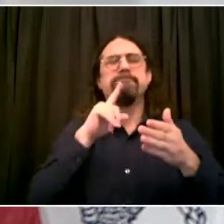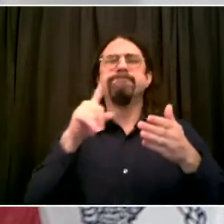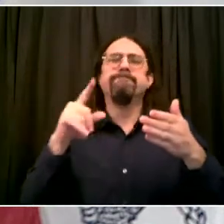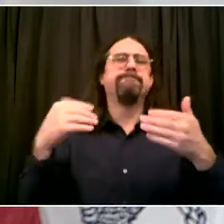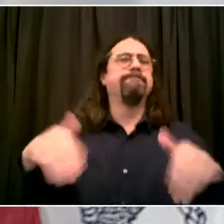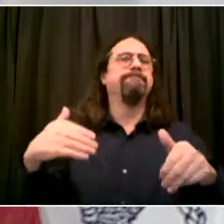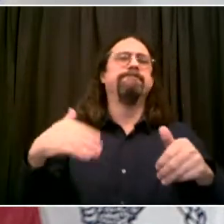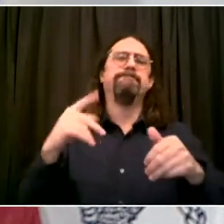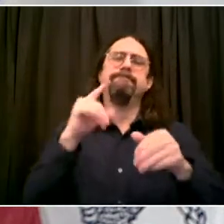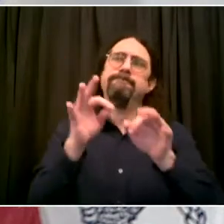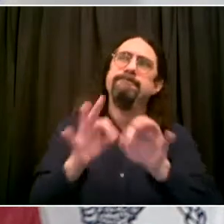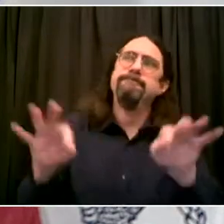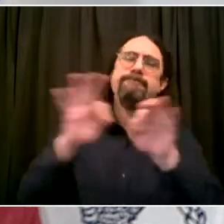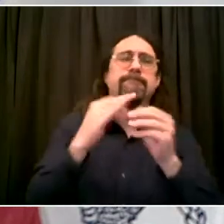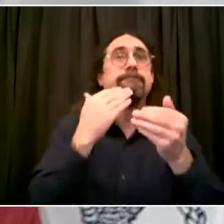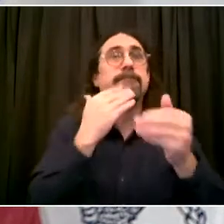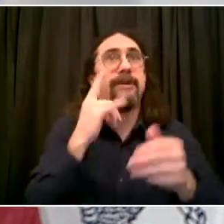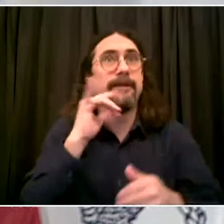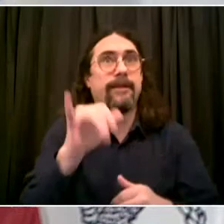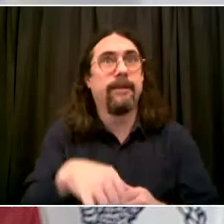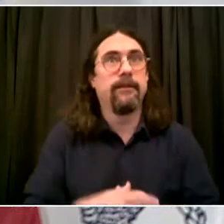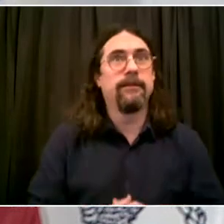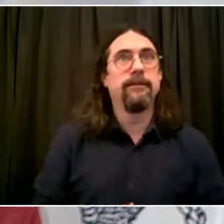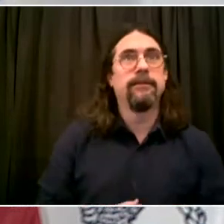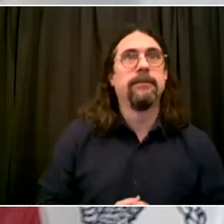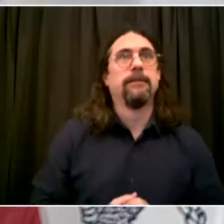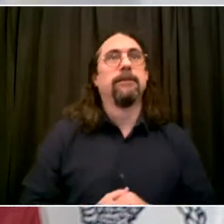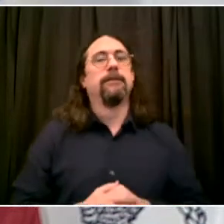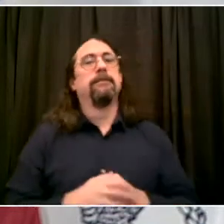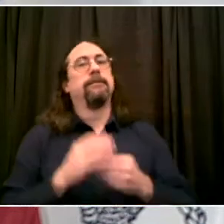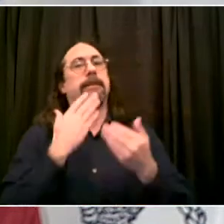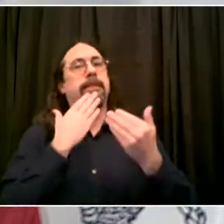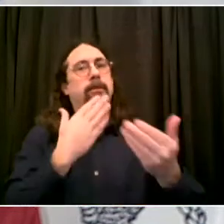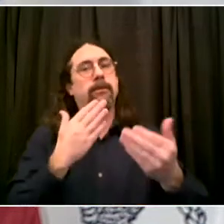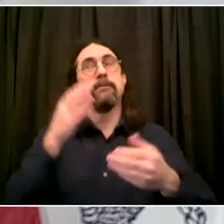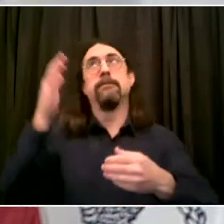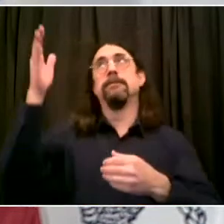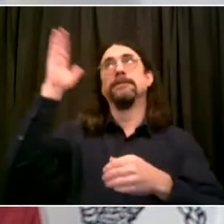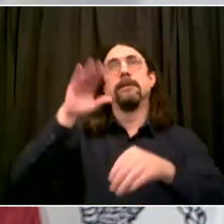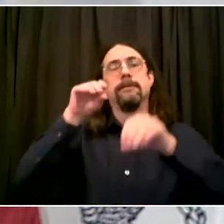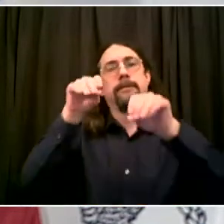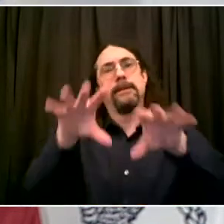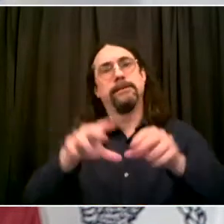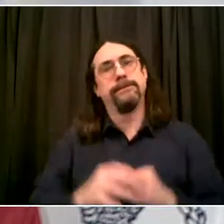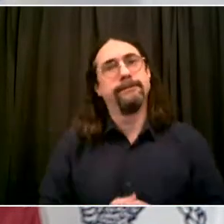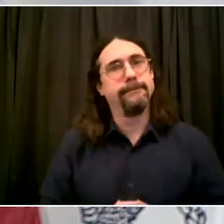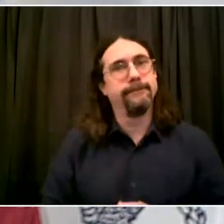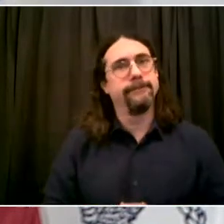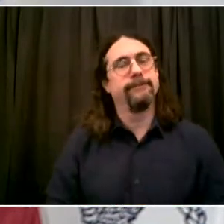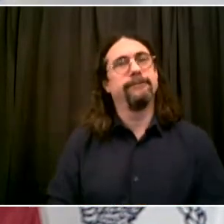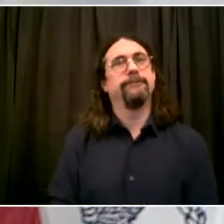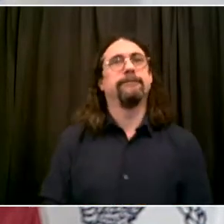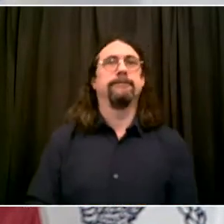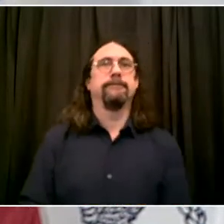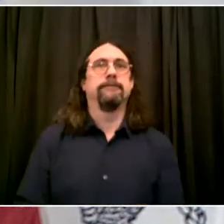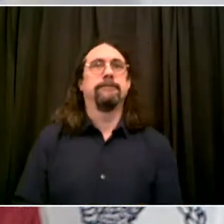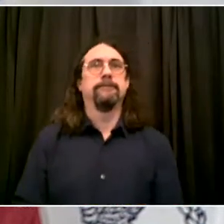GOD BLESS.